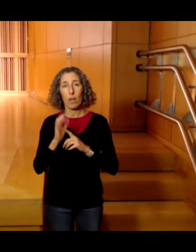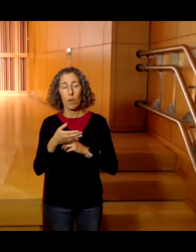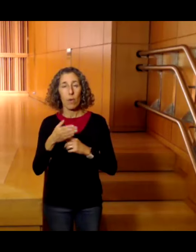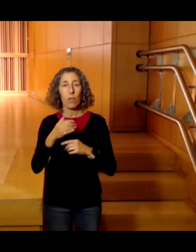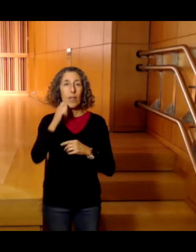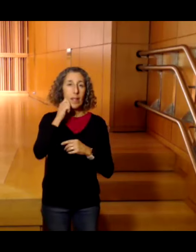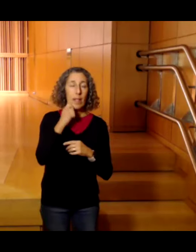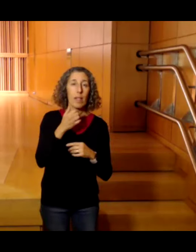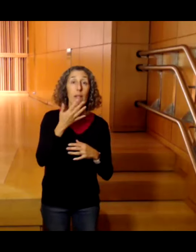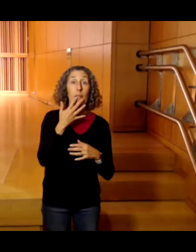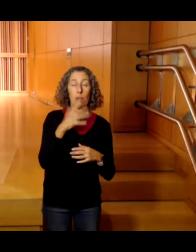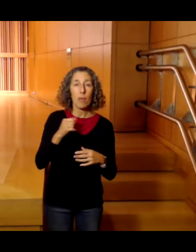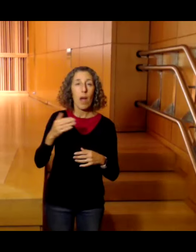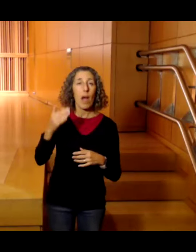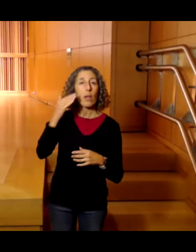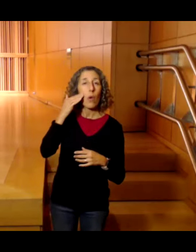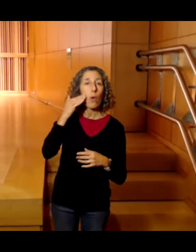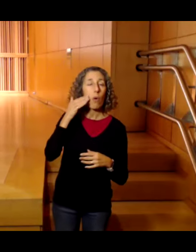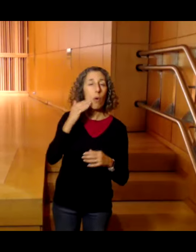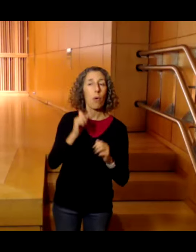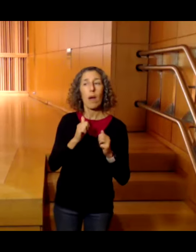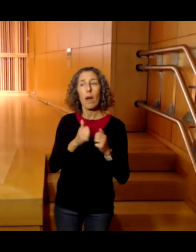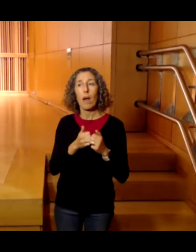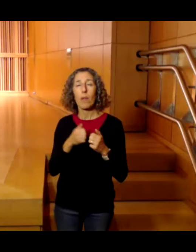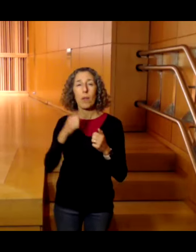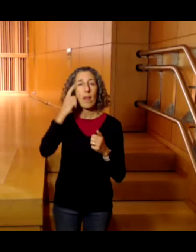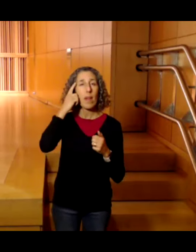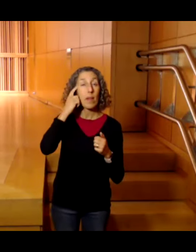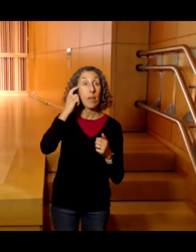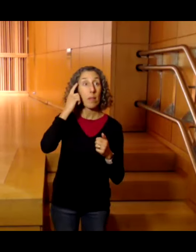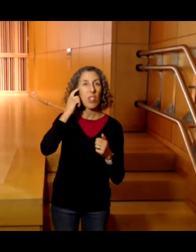I know the suspicion that something. unstoppable has arrived.